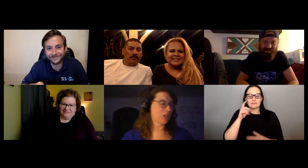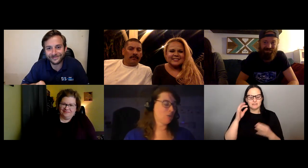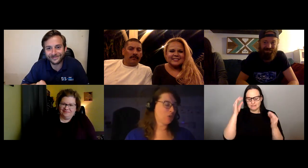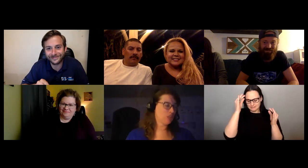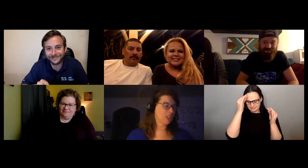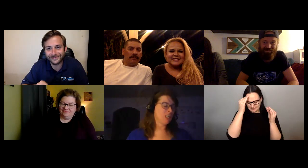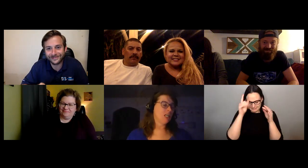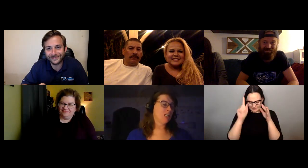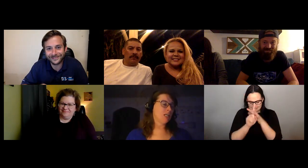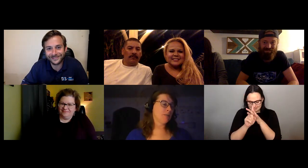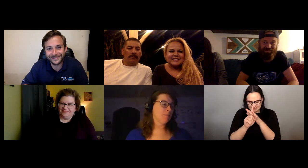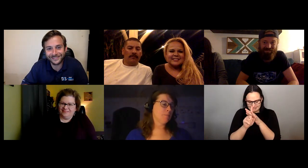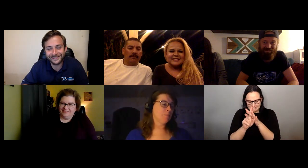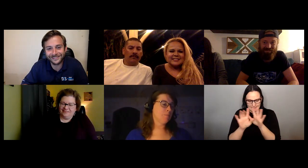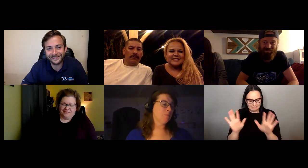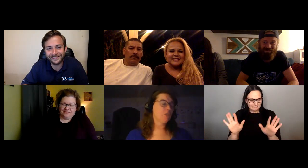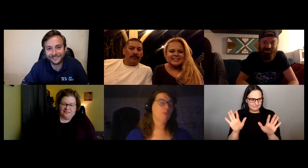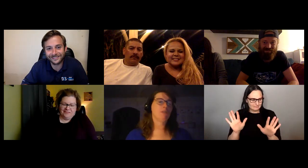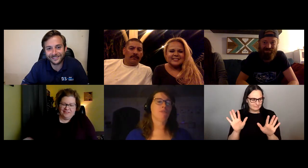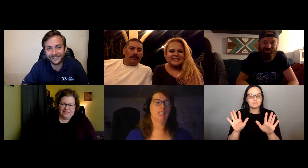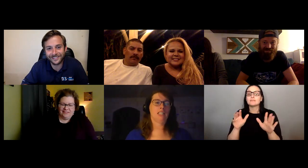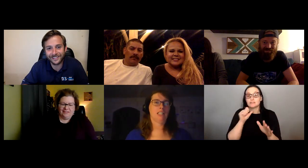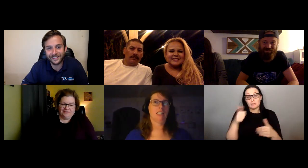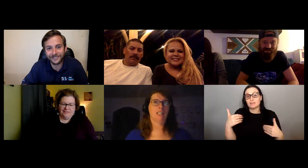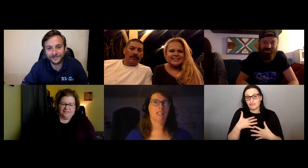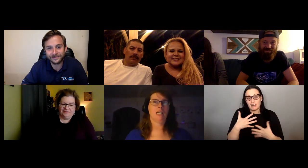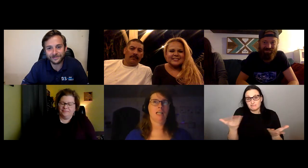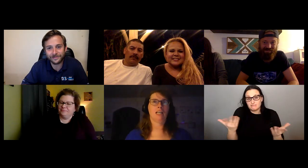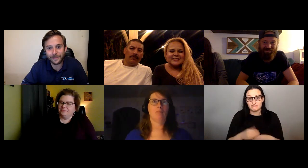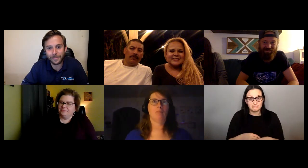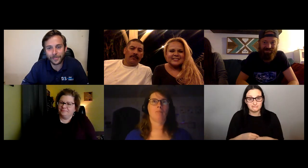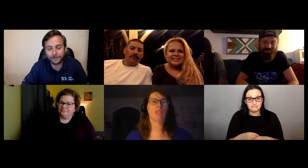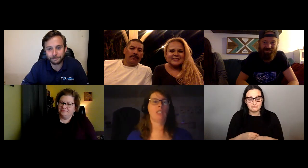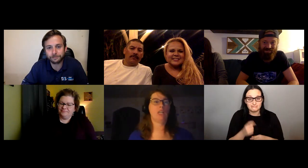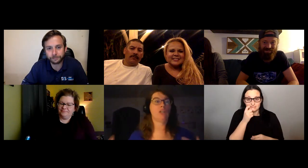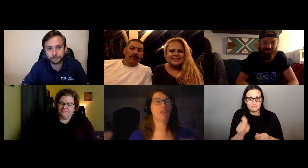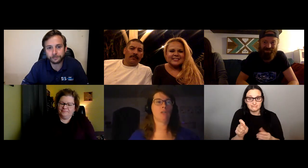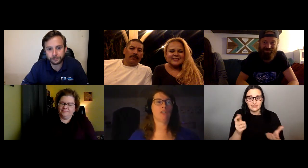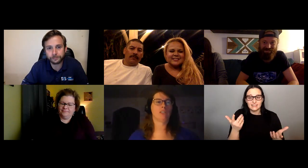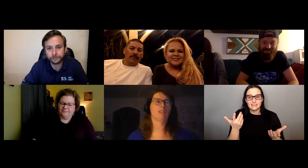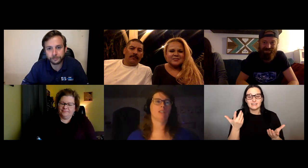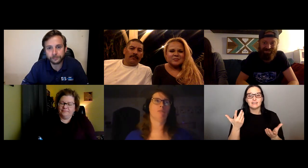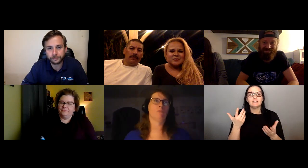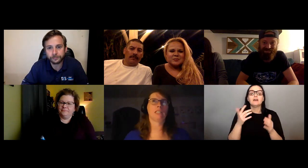real quick um don't be afraid um